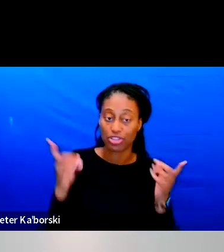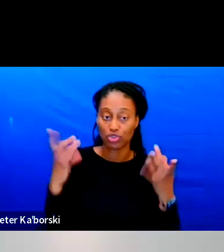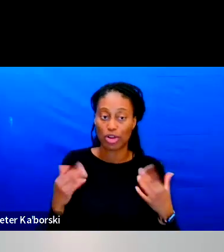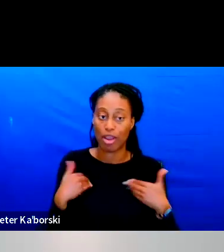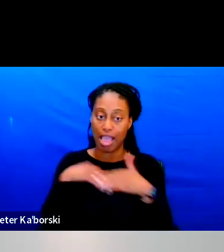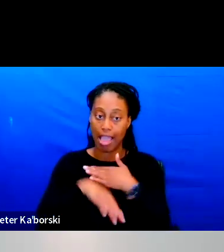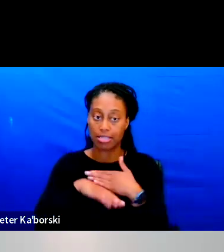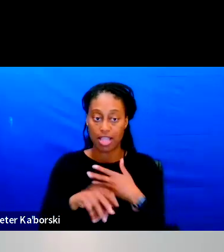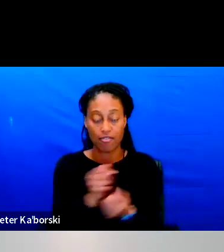Selina Butcher: the database.